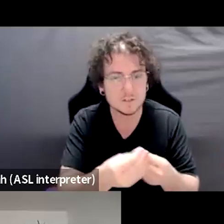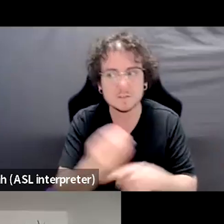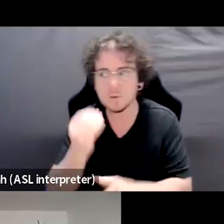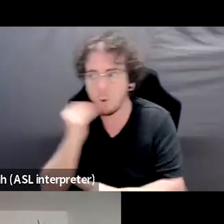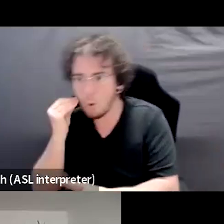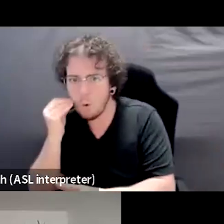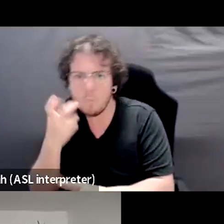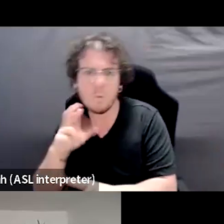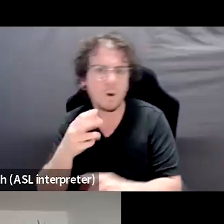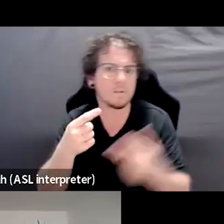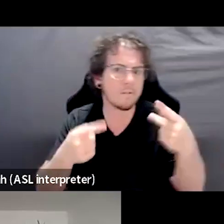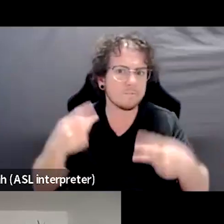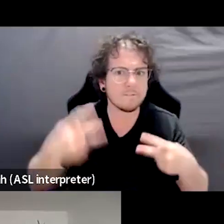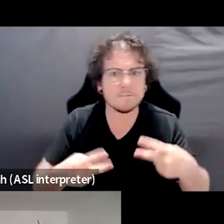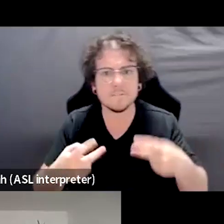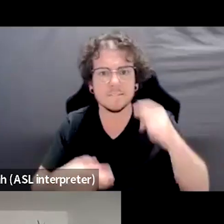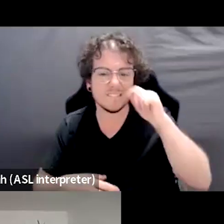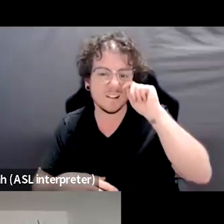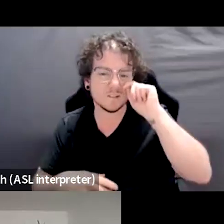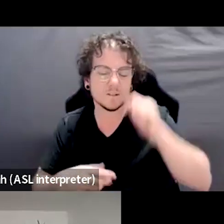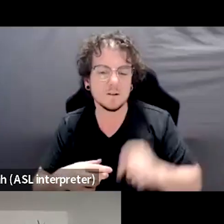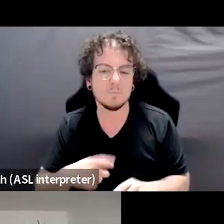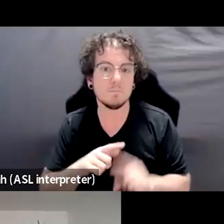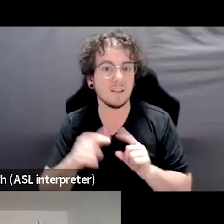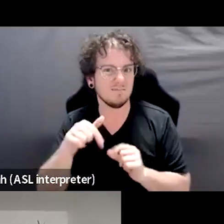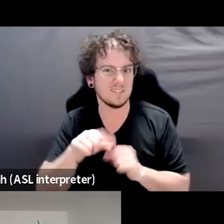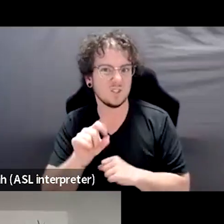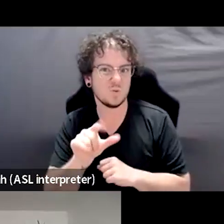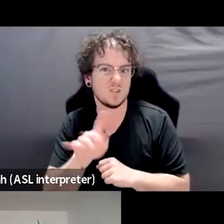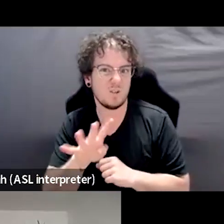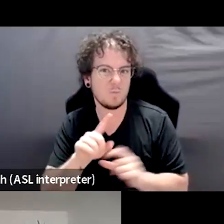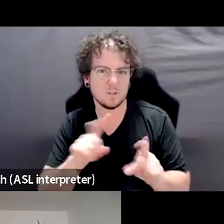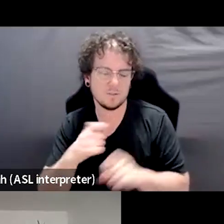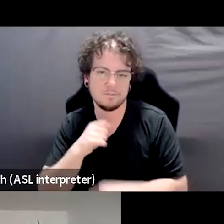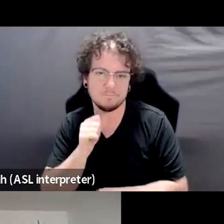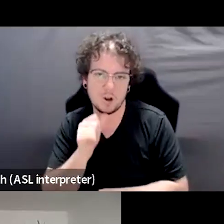there's some data just on the demographics there. But I think that would be interesting. It would